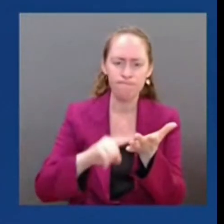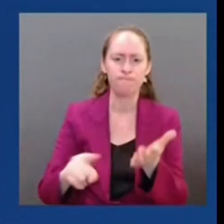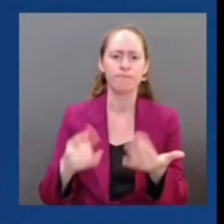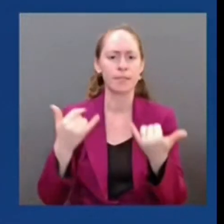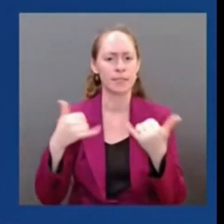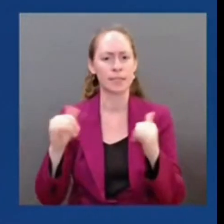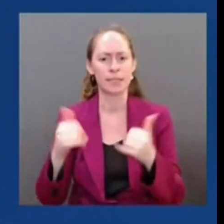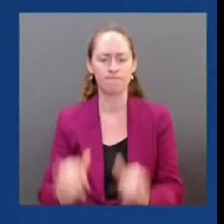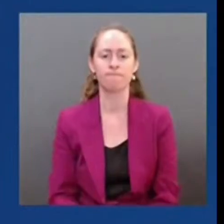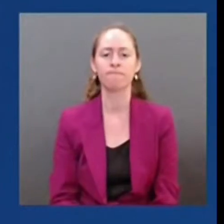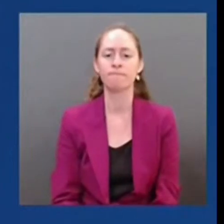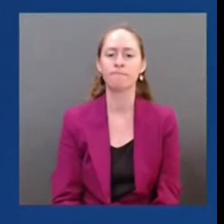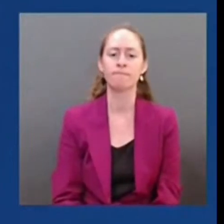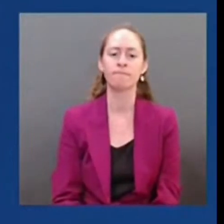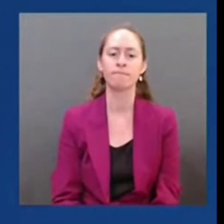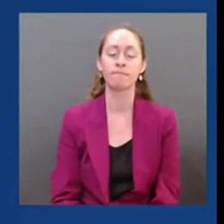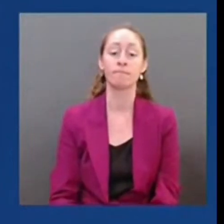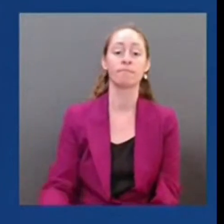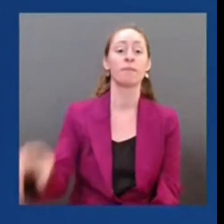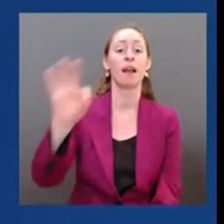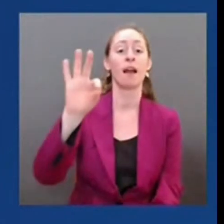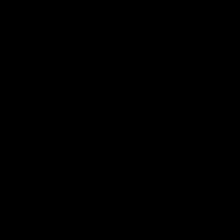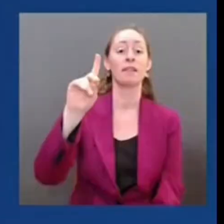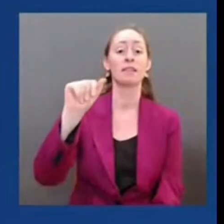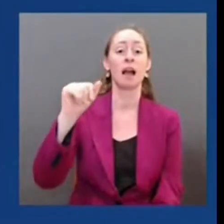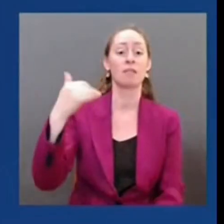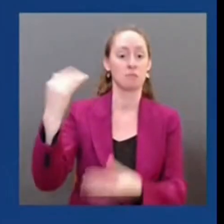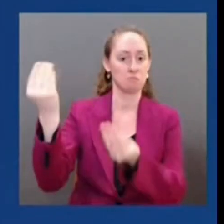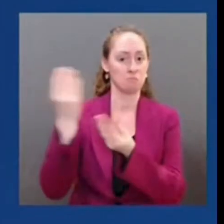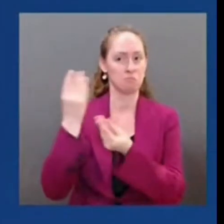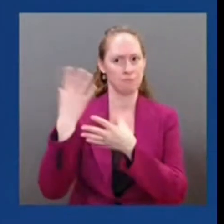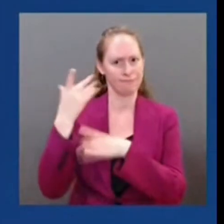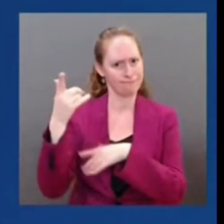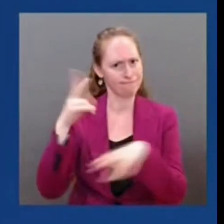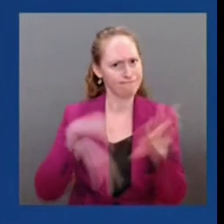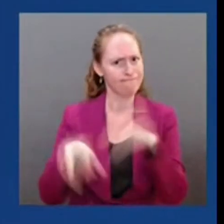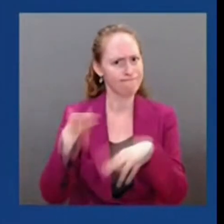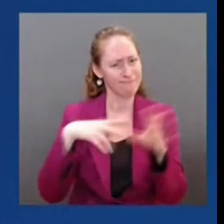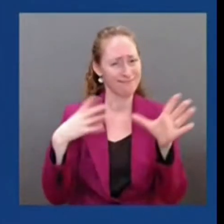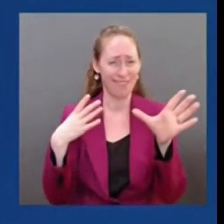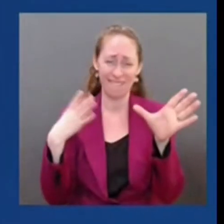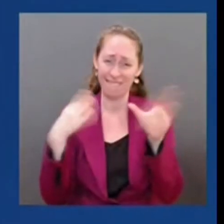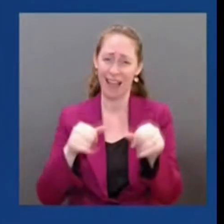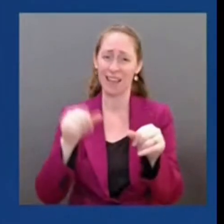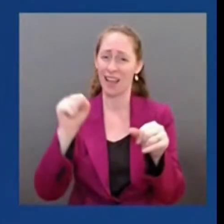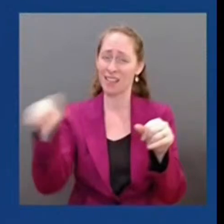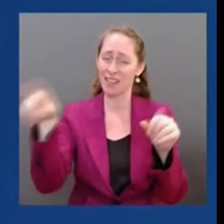AND HAVE -- WE HAVE BEEN HEARING FROM OUR COLLEAGUES AT FDA THAT EVALUATION IS MOVING